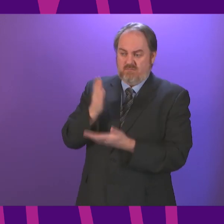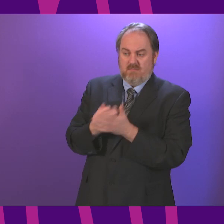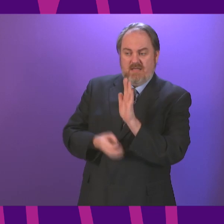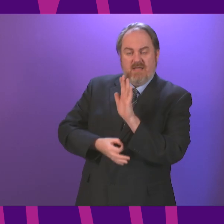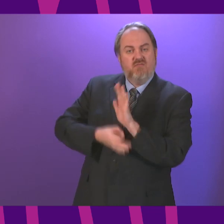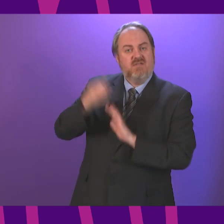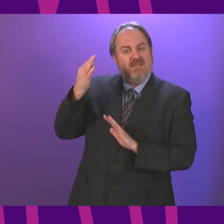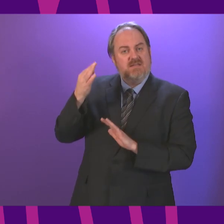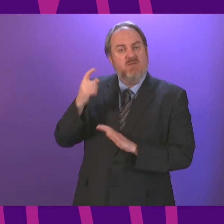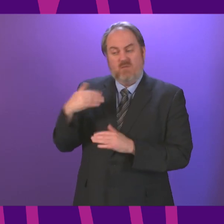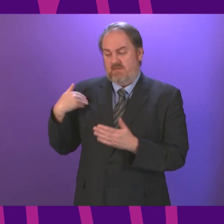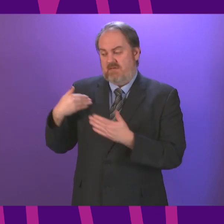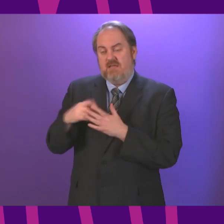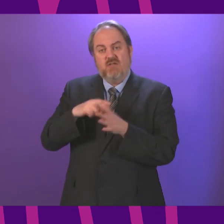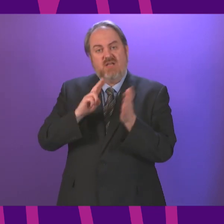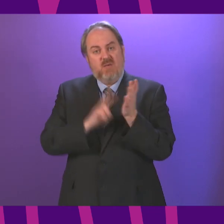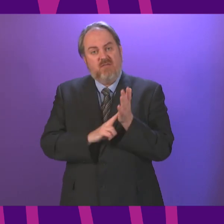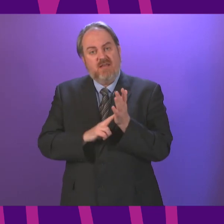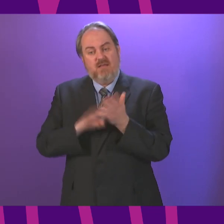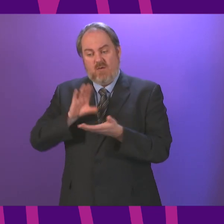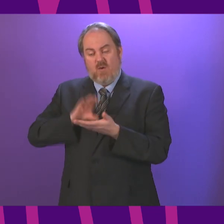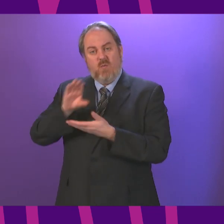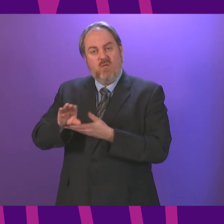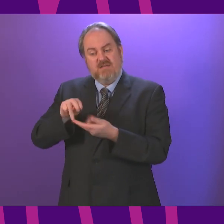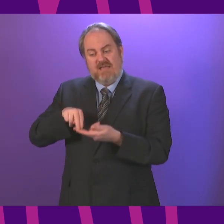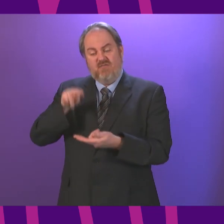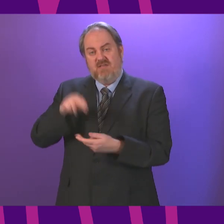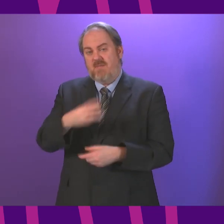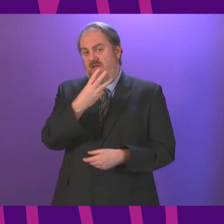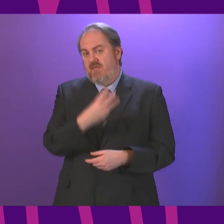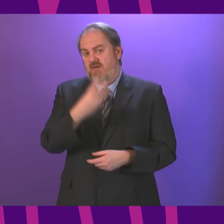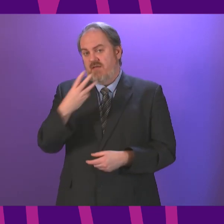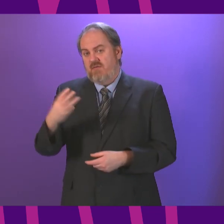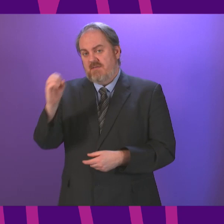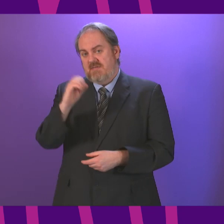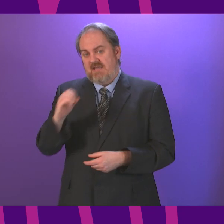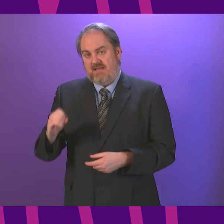In January, awards were 33 per cent higher and applications were 36 per cent higher than was